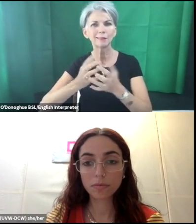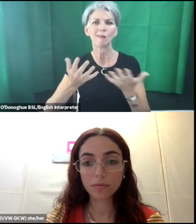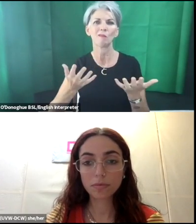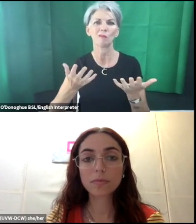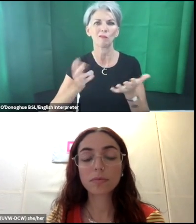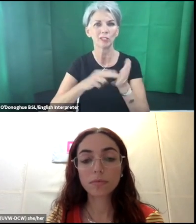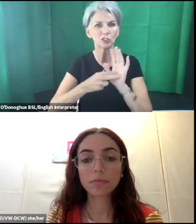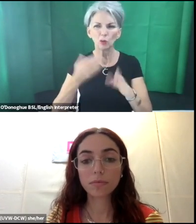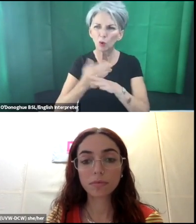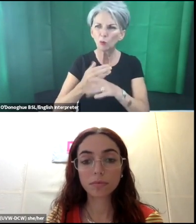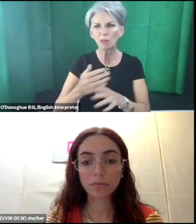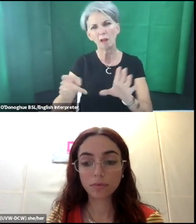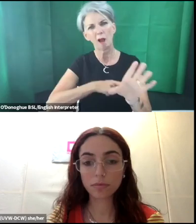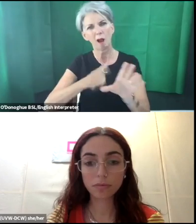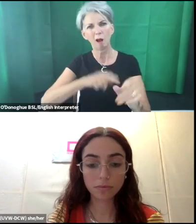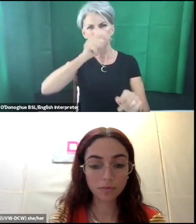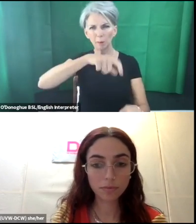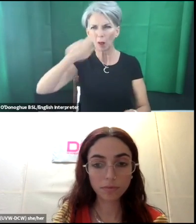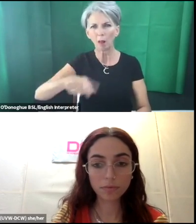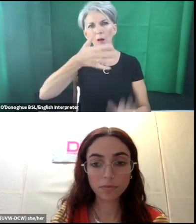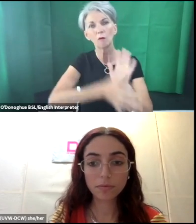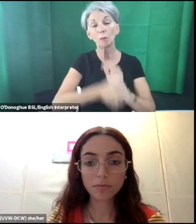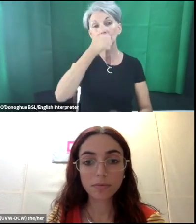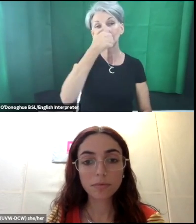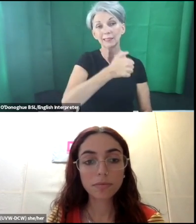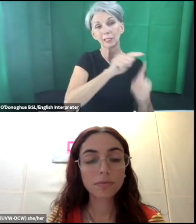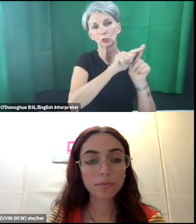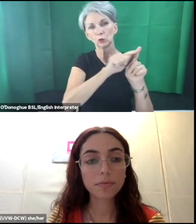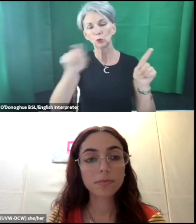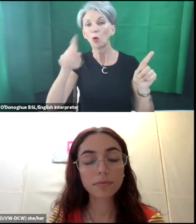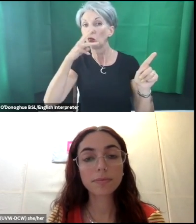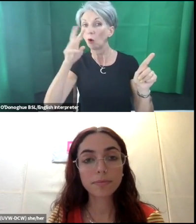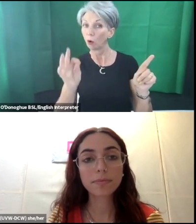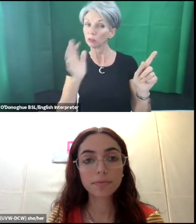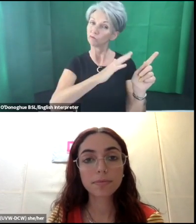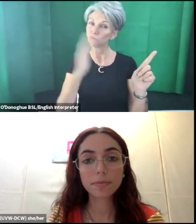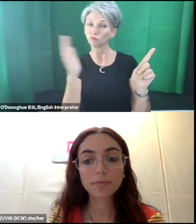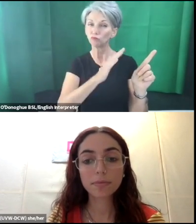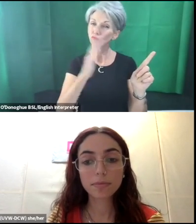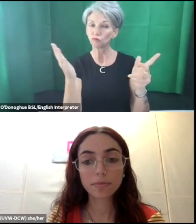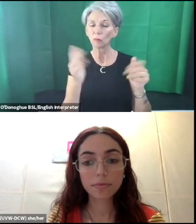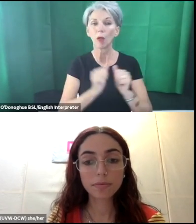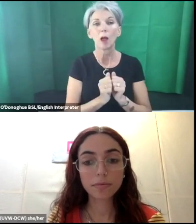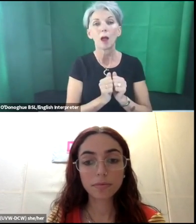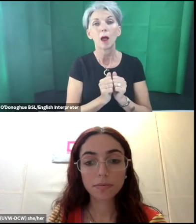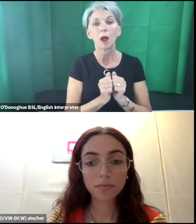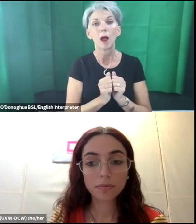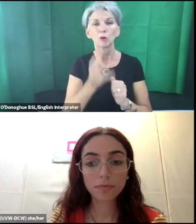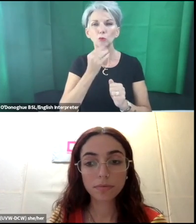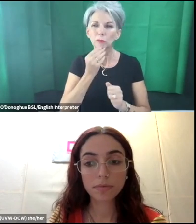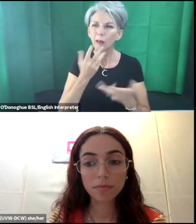people aged 16 to 30 (with a little bit of leeway at either end), using creativity